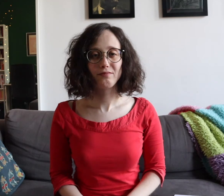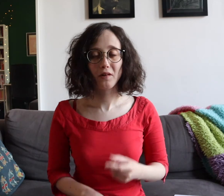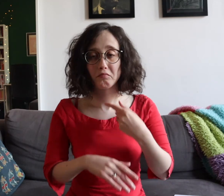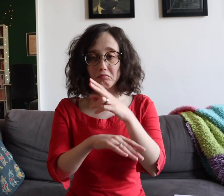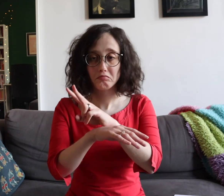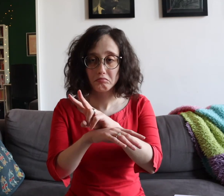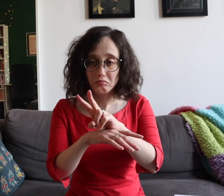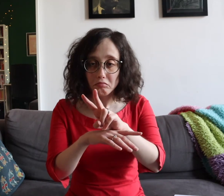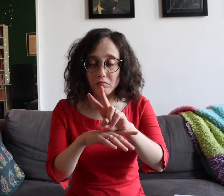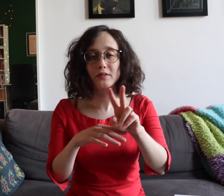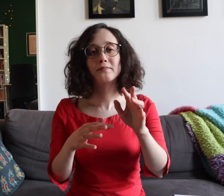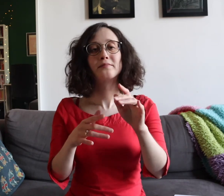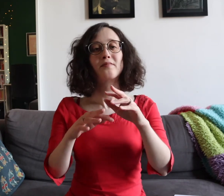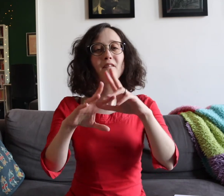And I watched it.